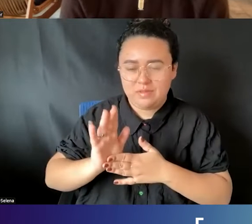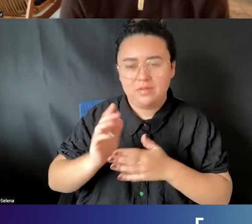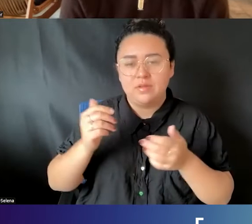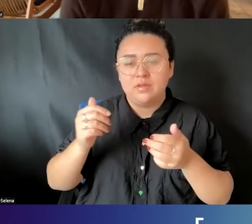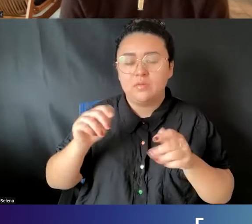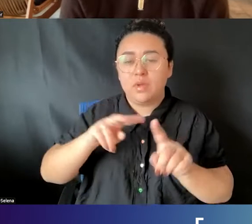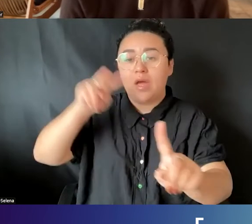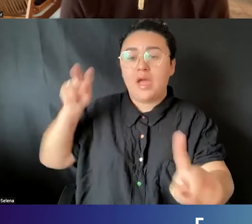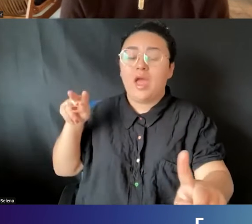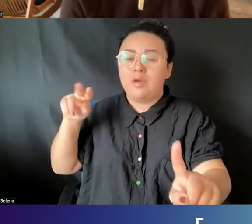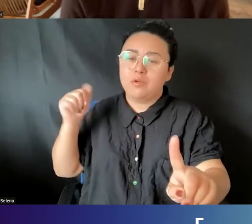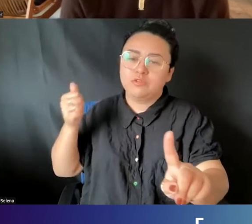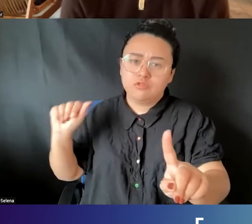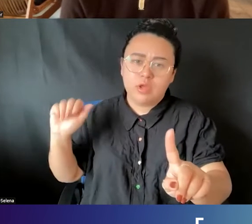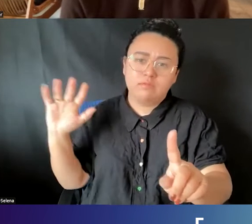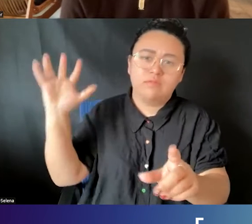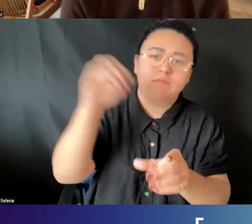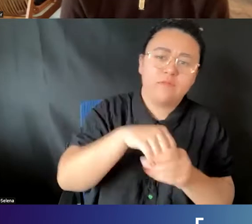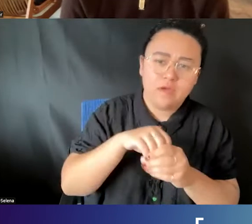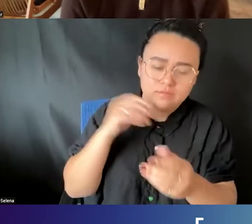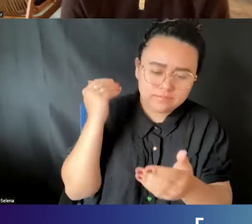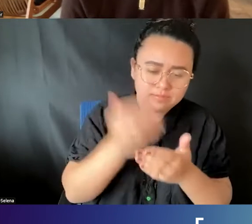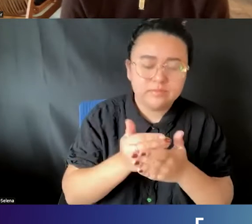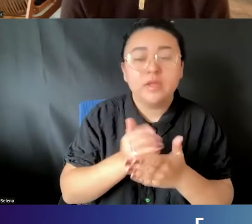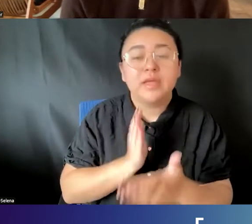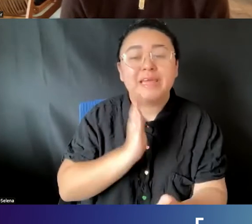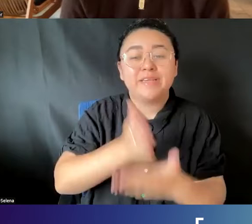to interventions into sales and distribution negotiations.